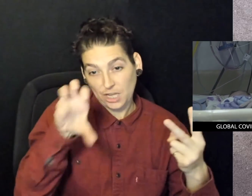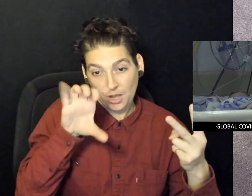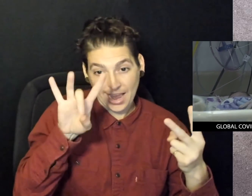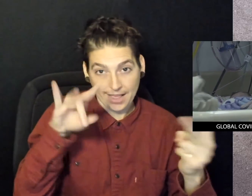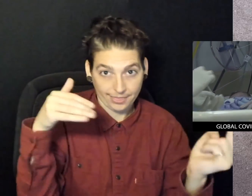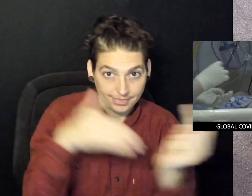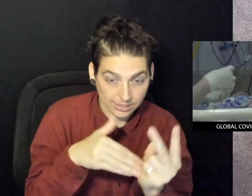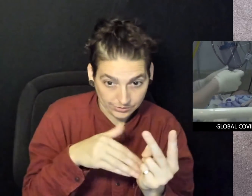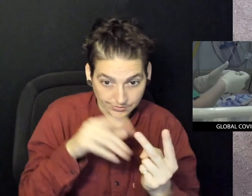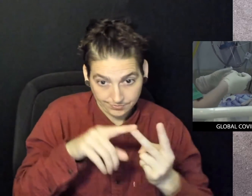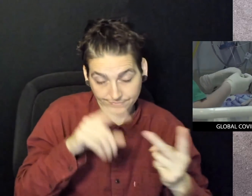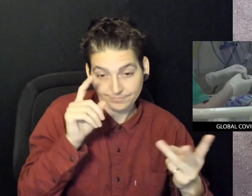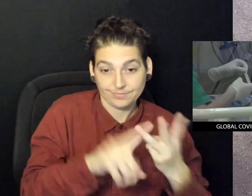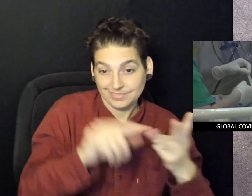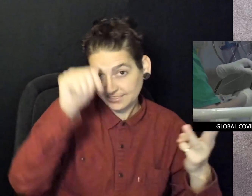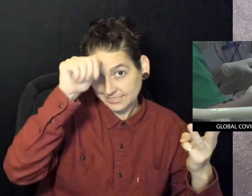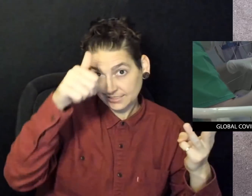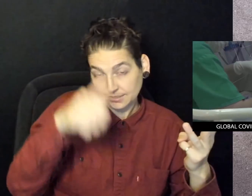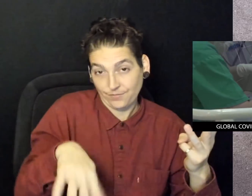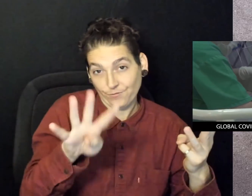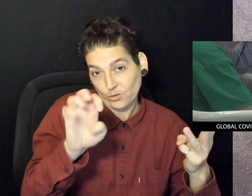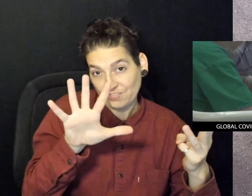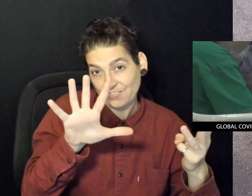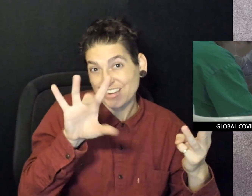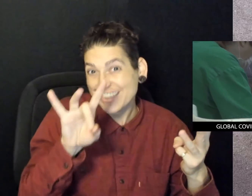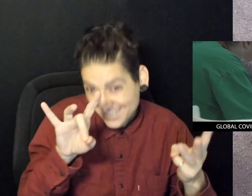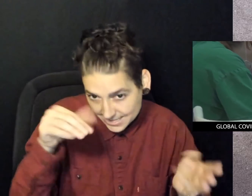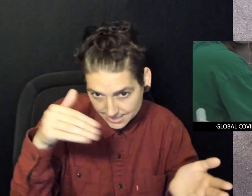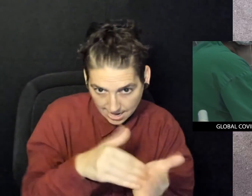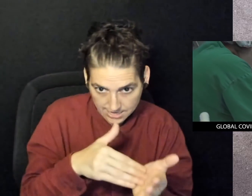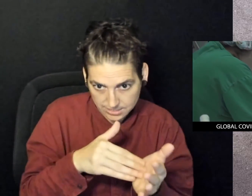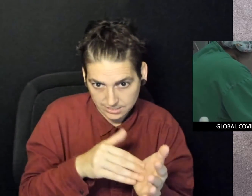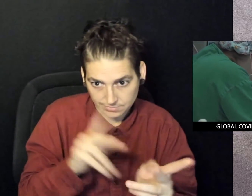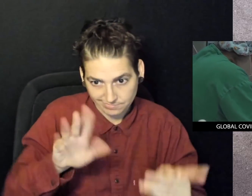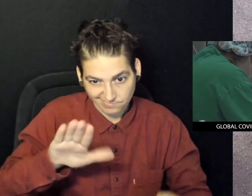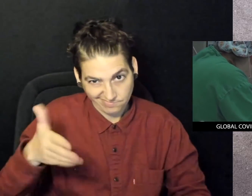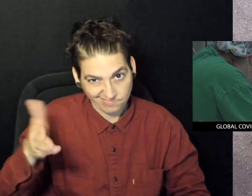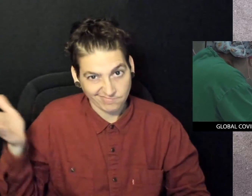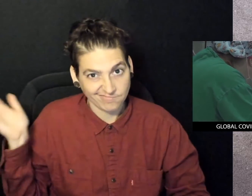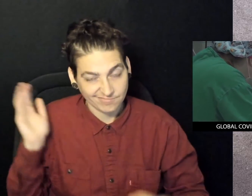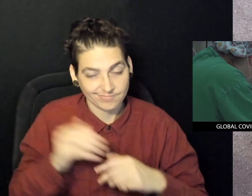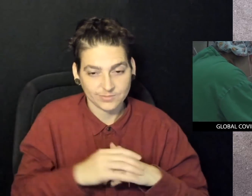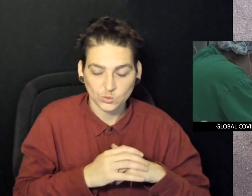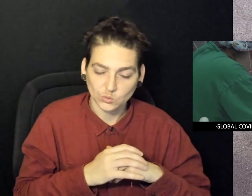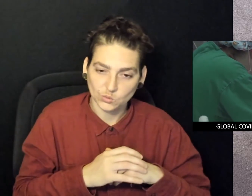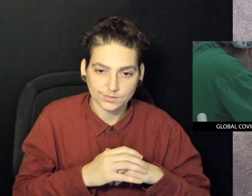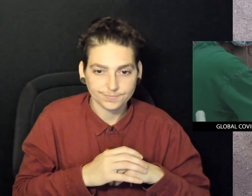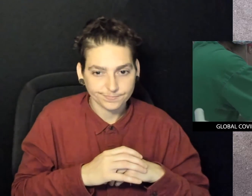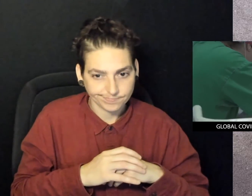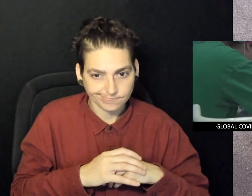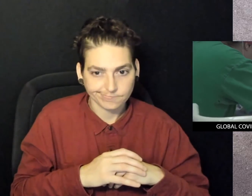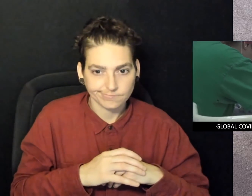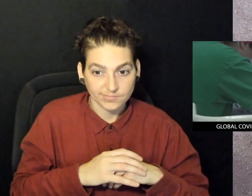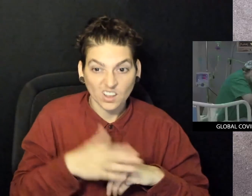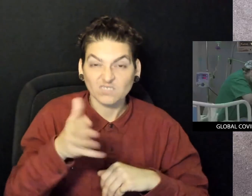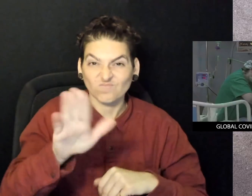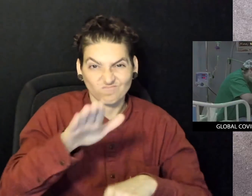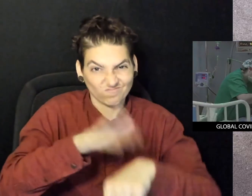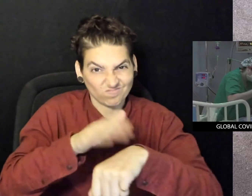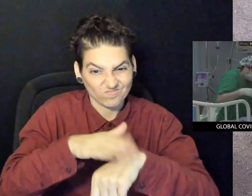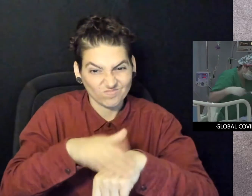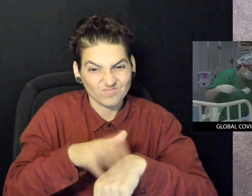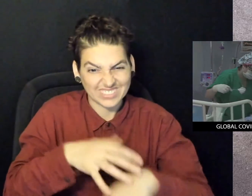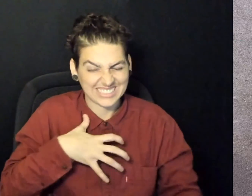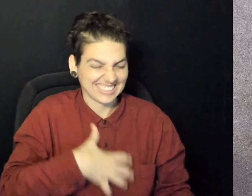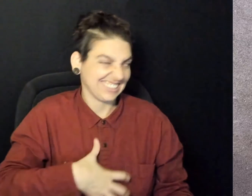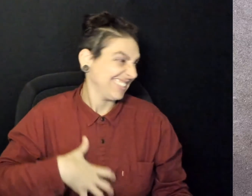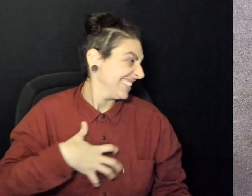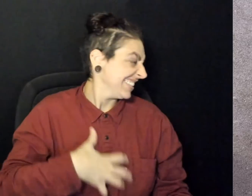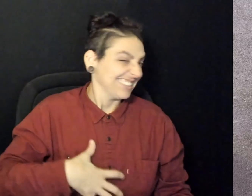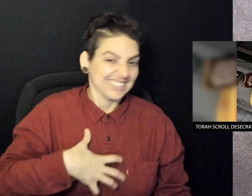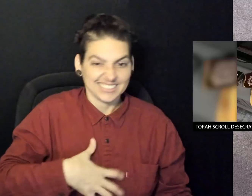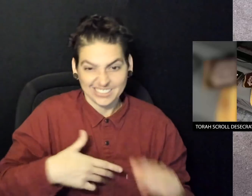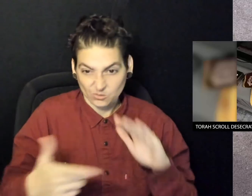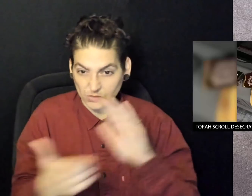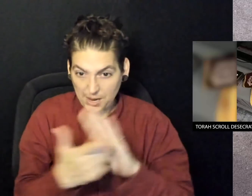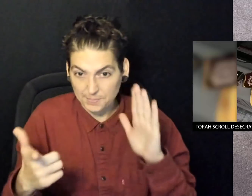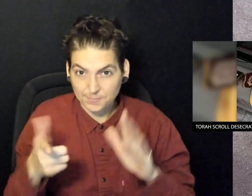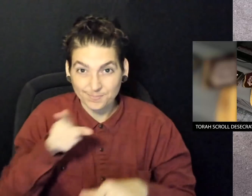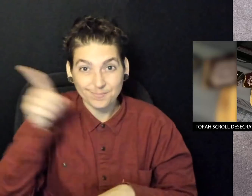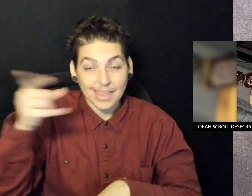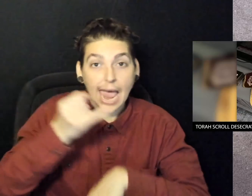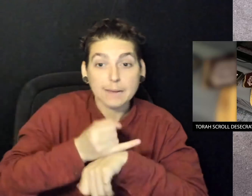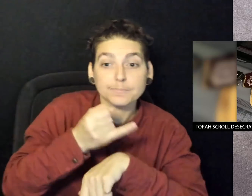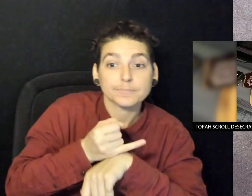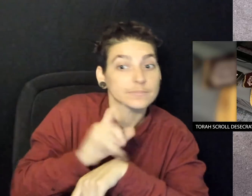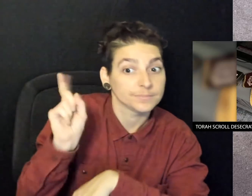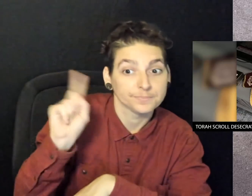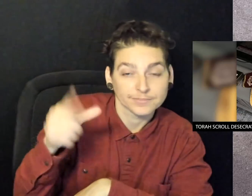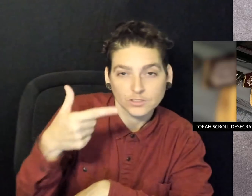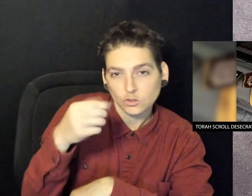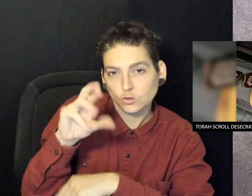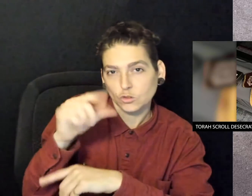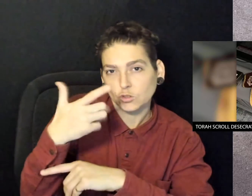than 766,000 deaths followed by Brazil with 608,000 and India with 458,000 a disturbing